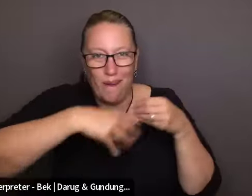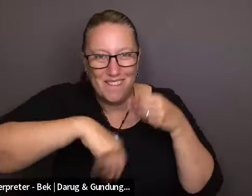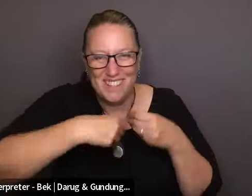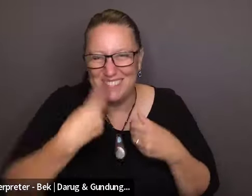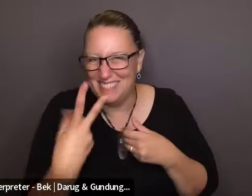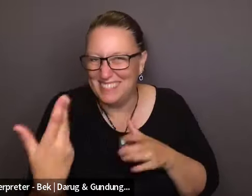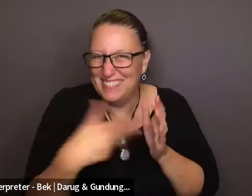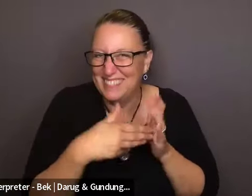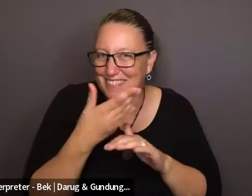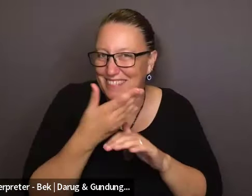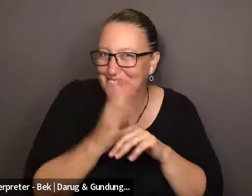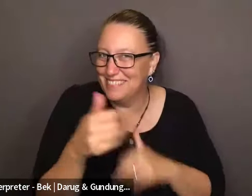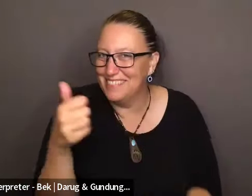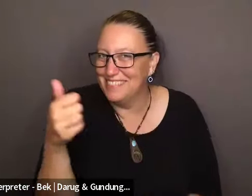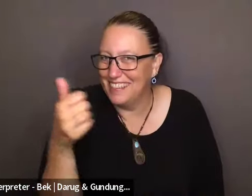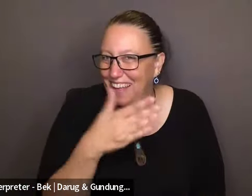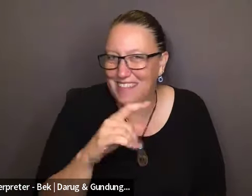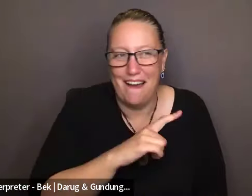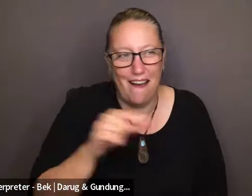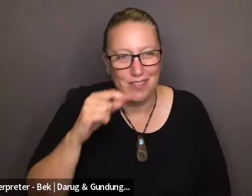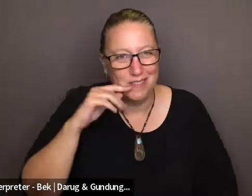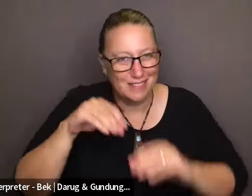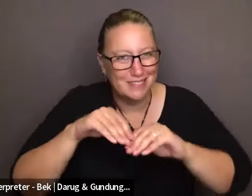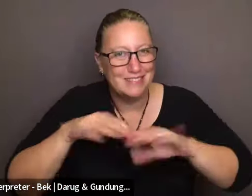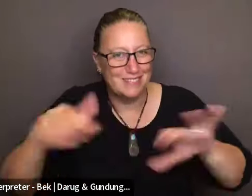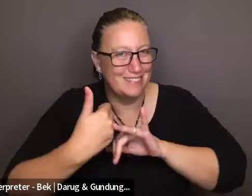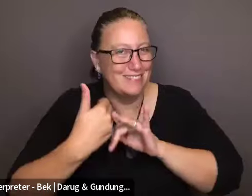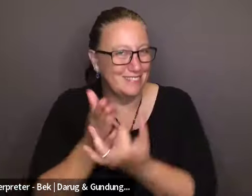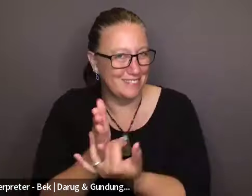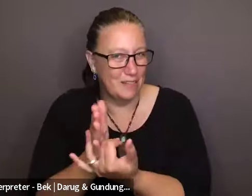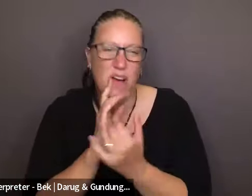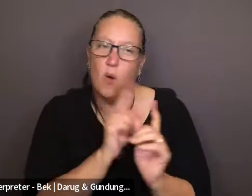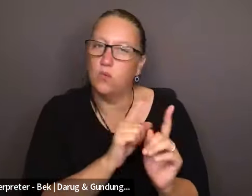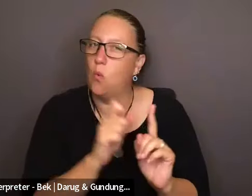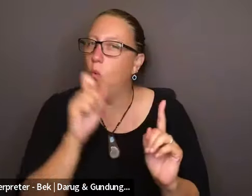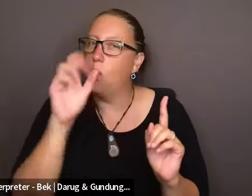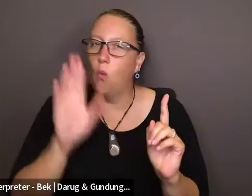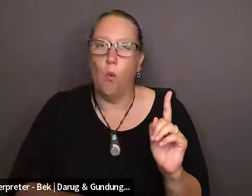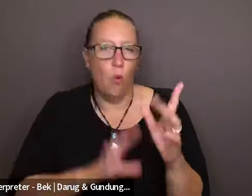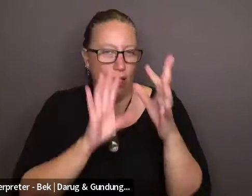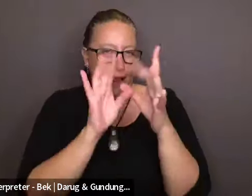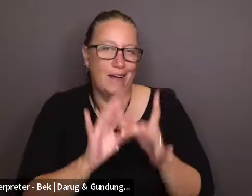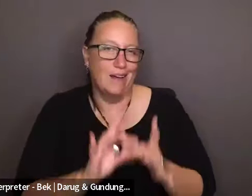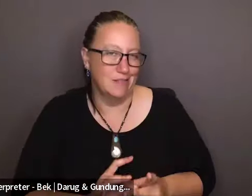yes, you will be getting the slides, the updated slides, we had somebody with an eagle eye who noticed that I snuck